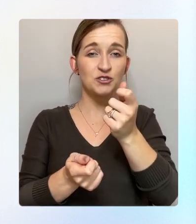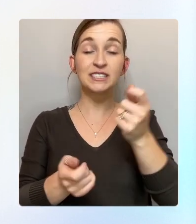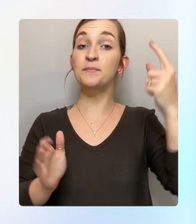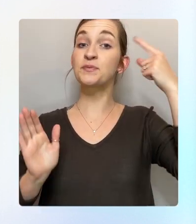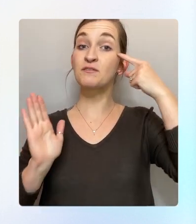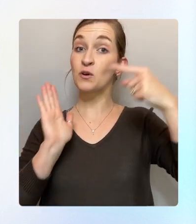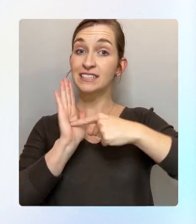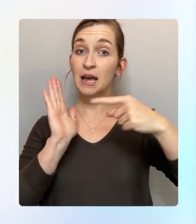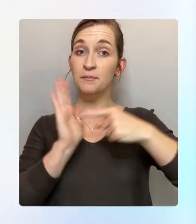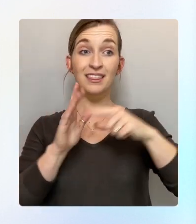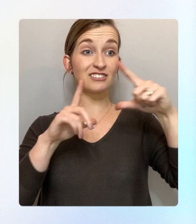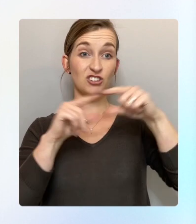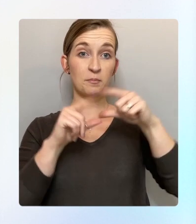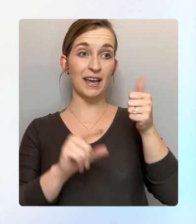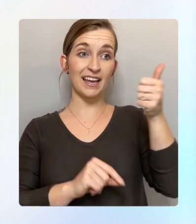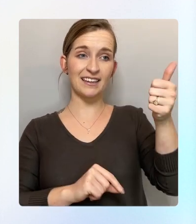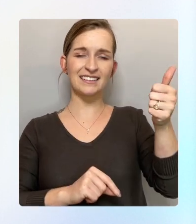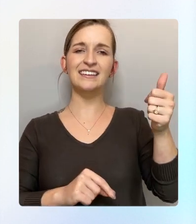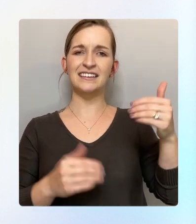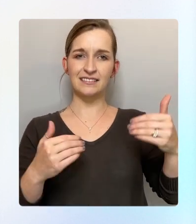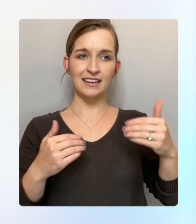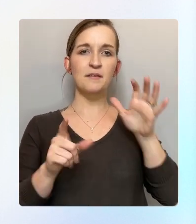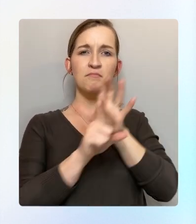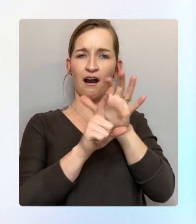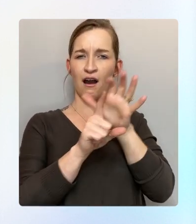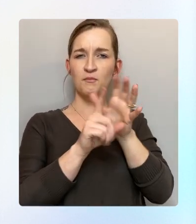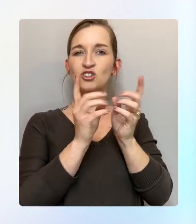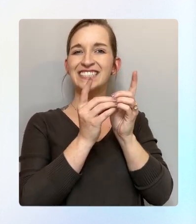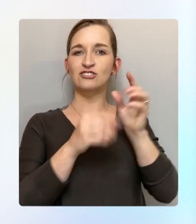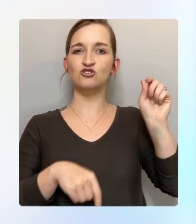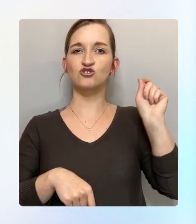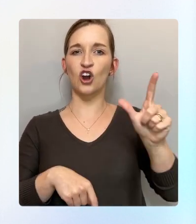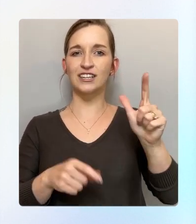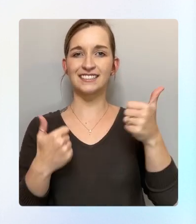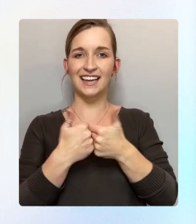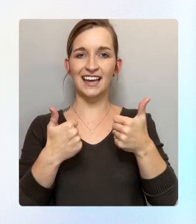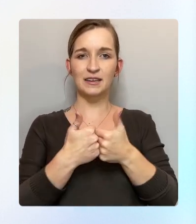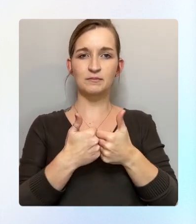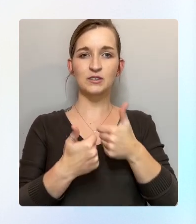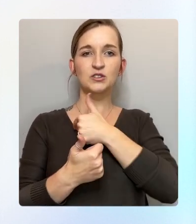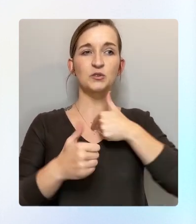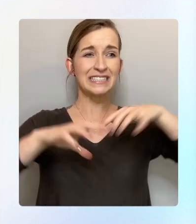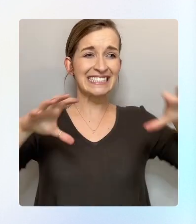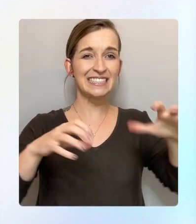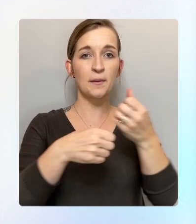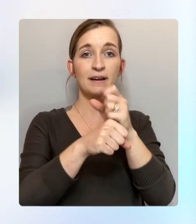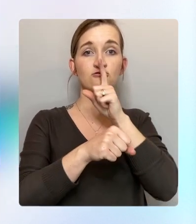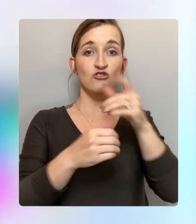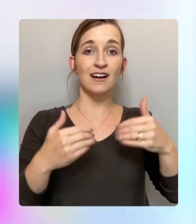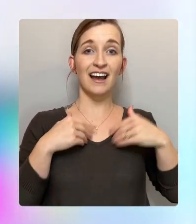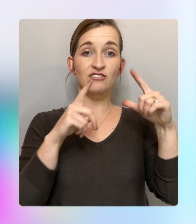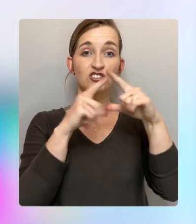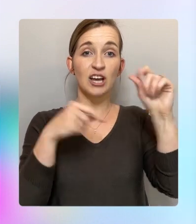so when we launched ForeVR Darts we spent extra effort to ensure we had Japanese versions of the trailer and store assets.